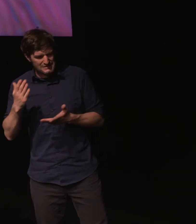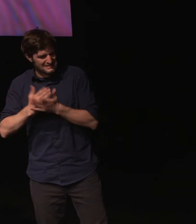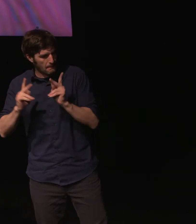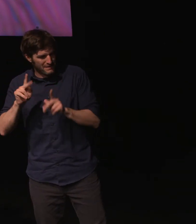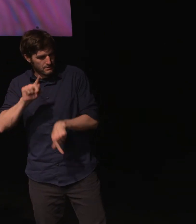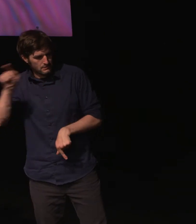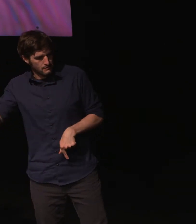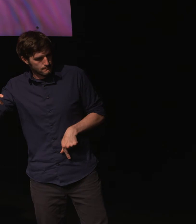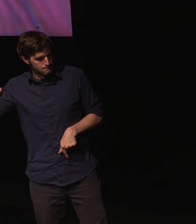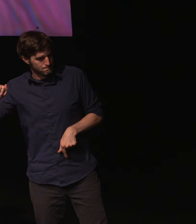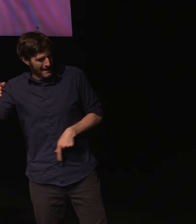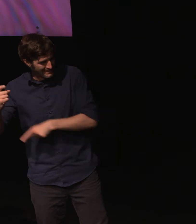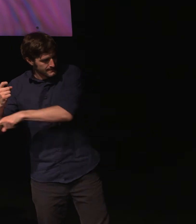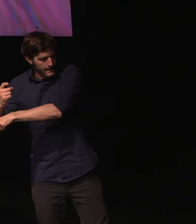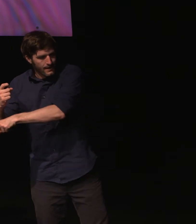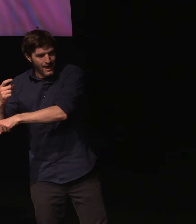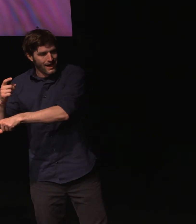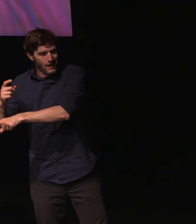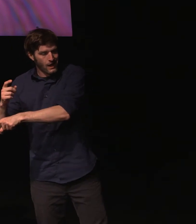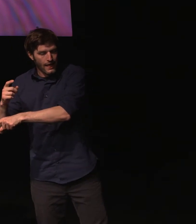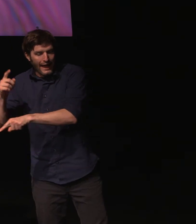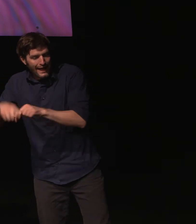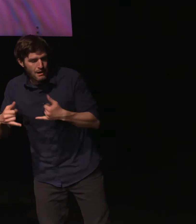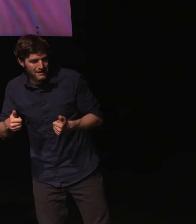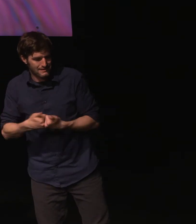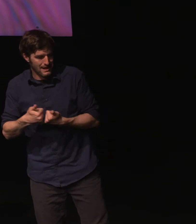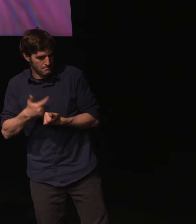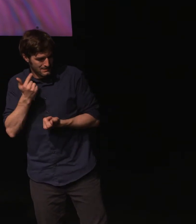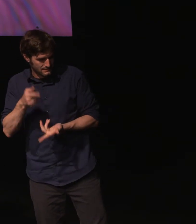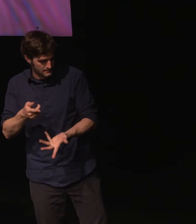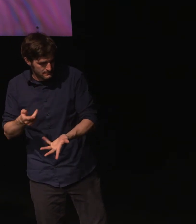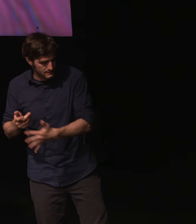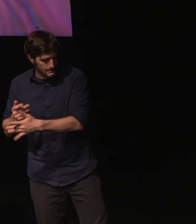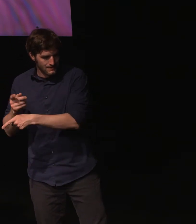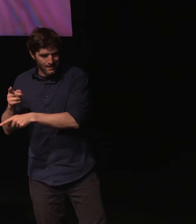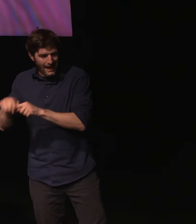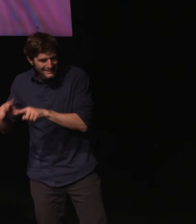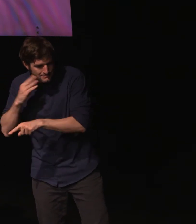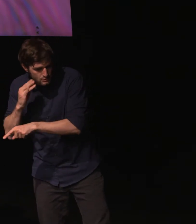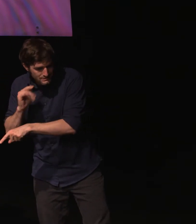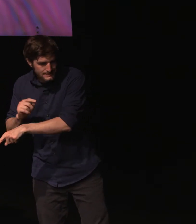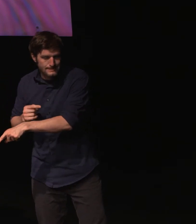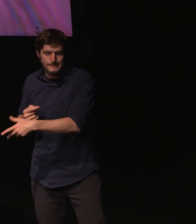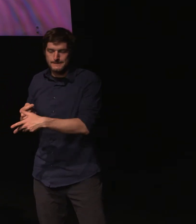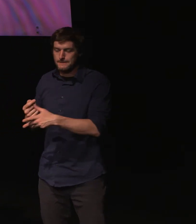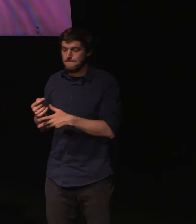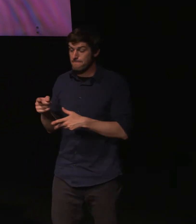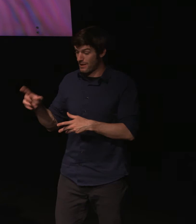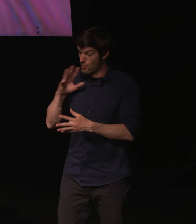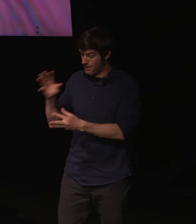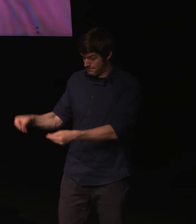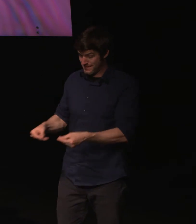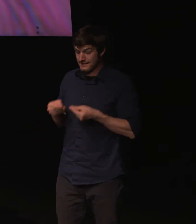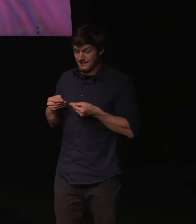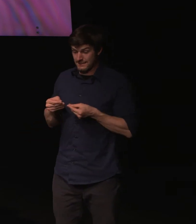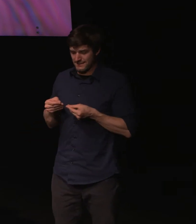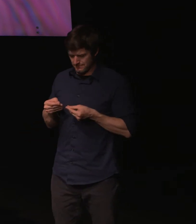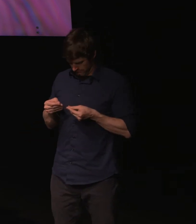who will not experience it. There are people at PAX who will put it down and walk away